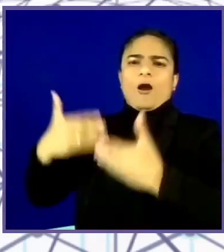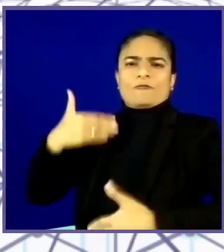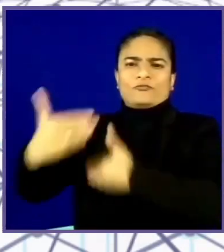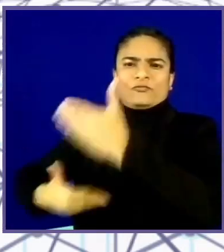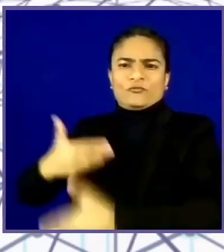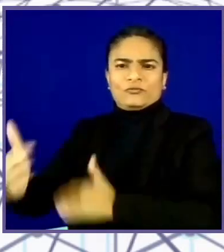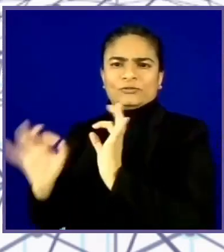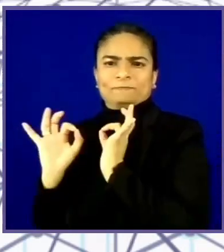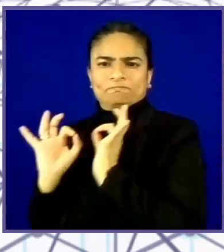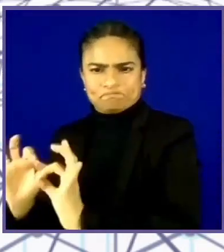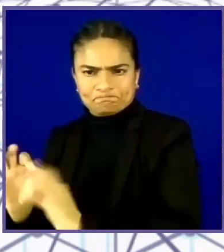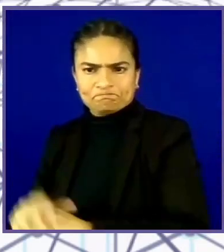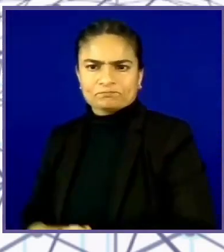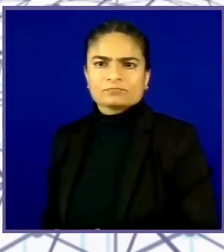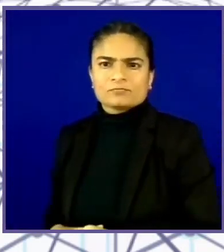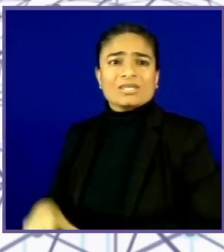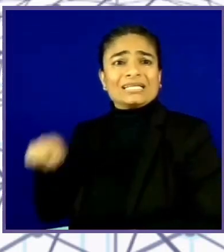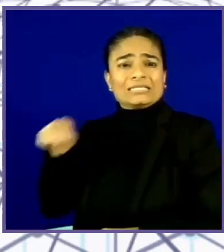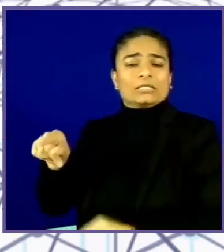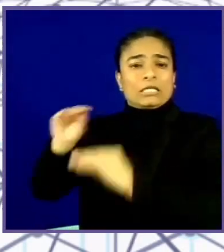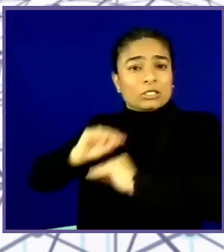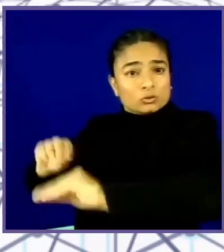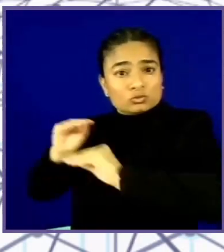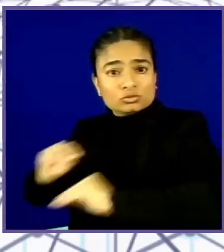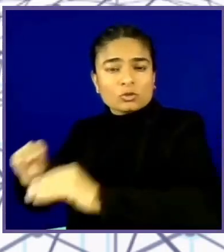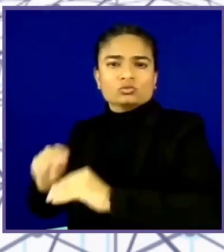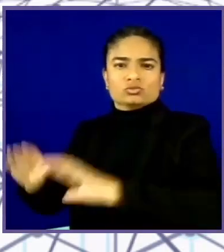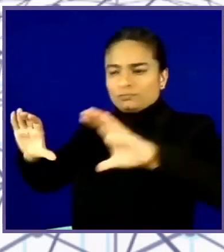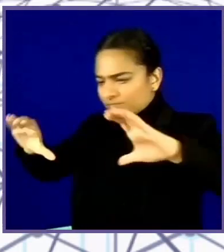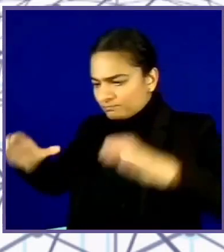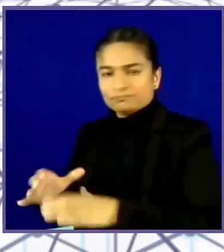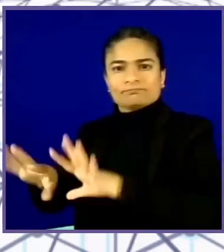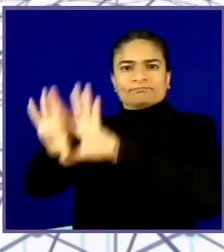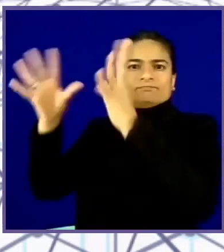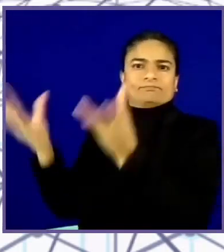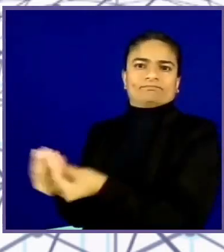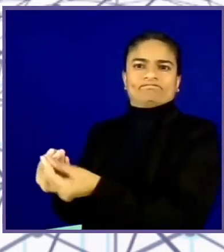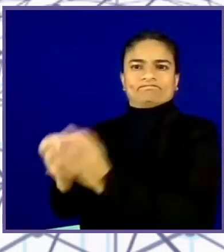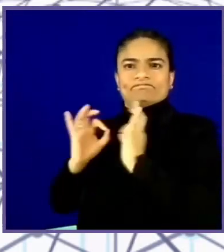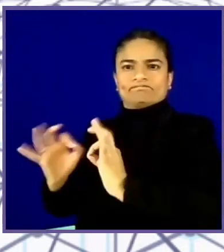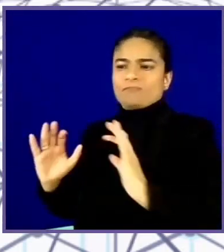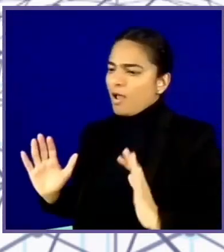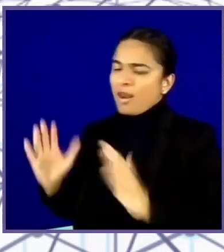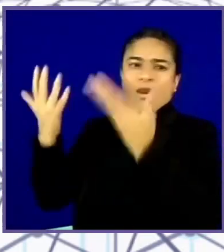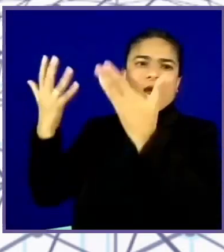As part of the occupational therapy process, we will set up a follow up strategy for a